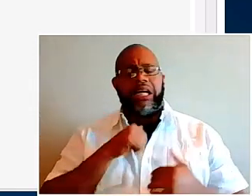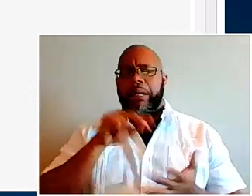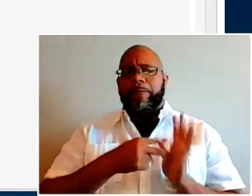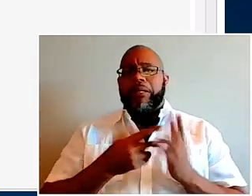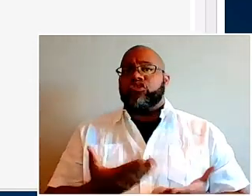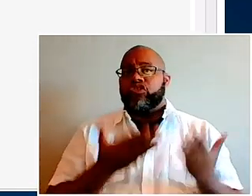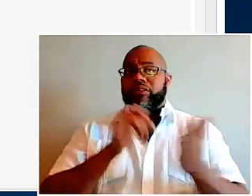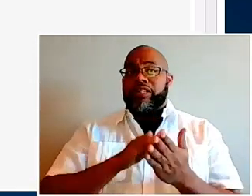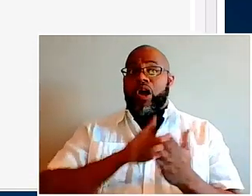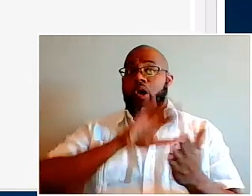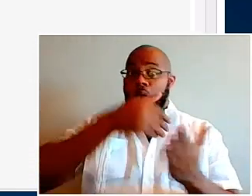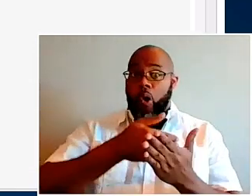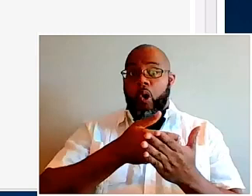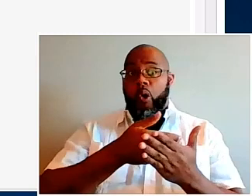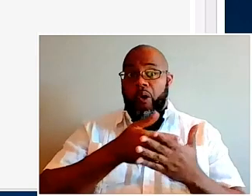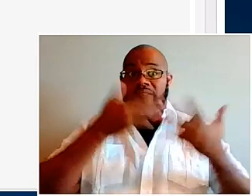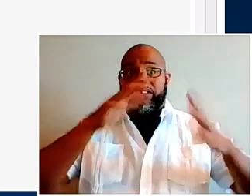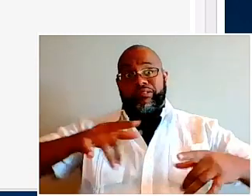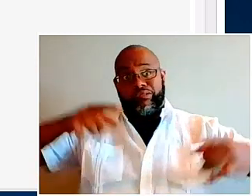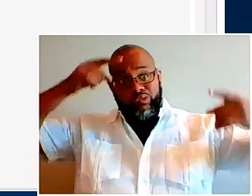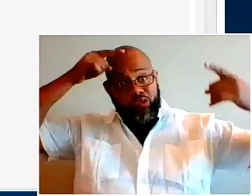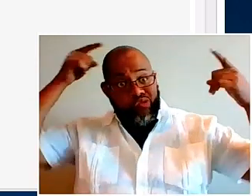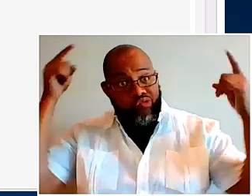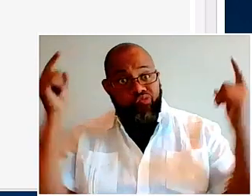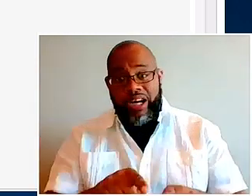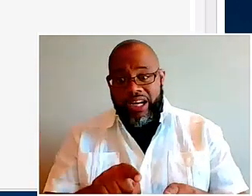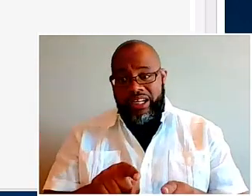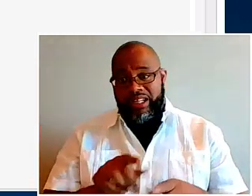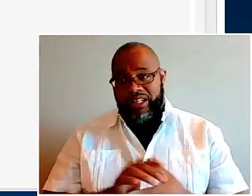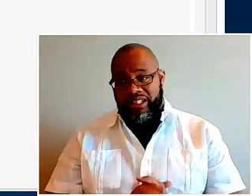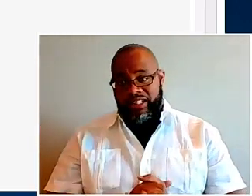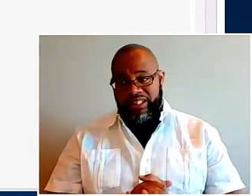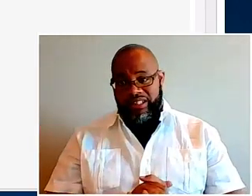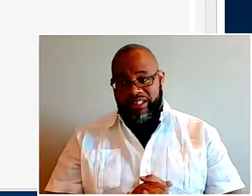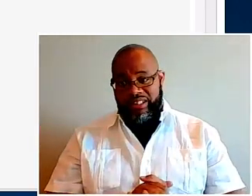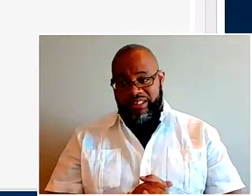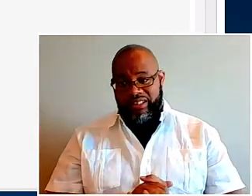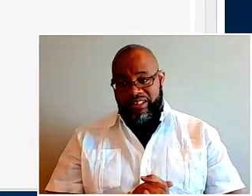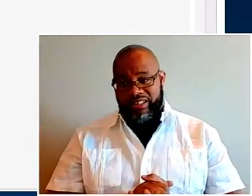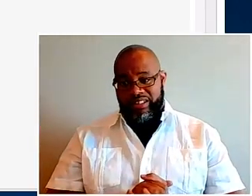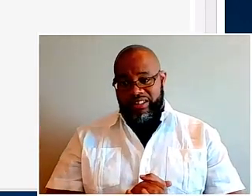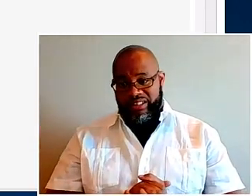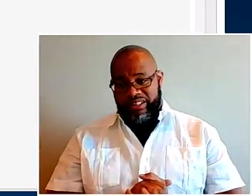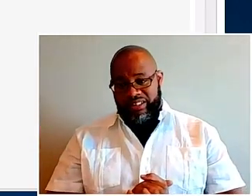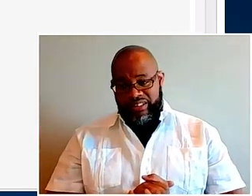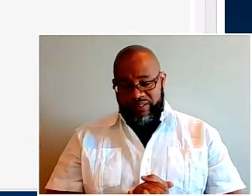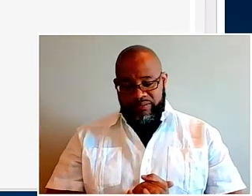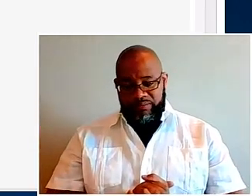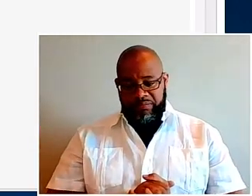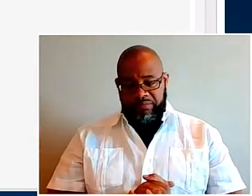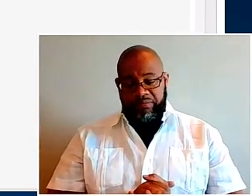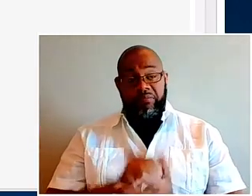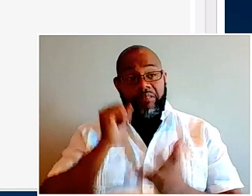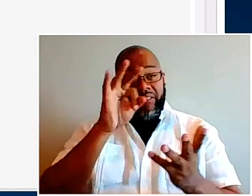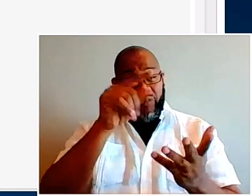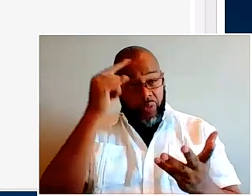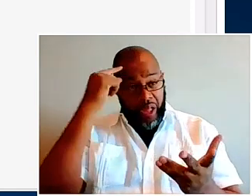it was- that we had approached consensus. If I did that, I apologize.